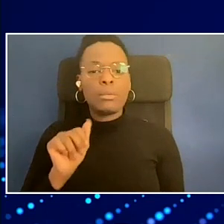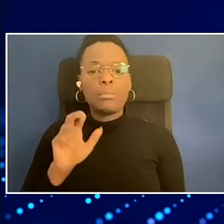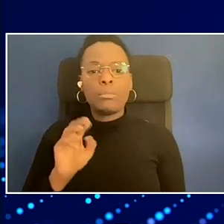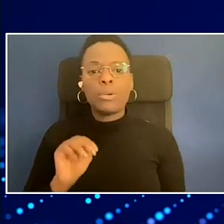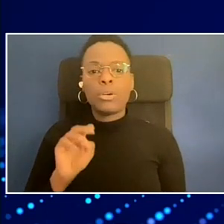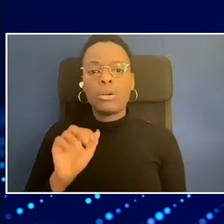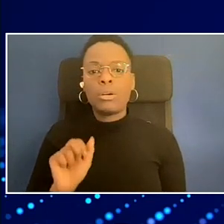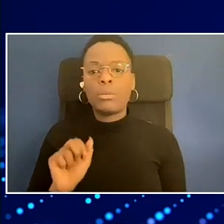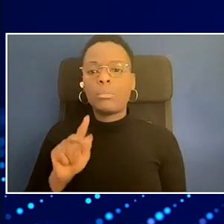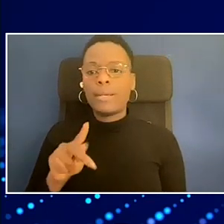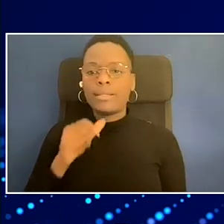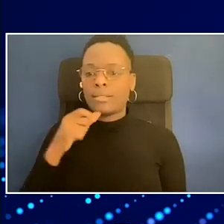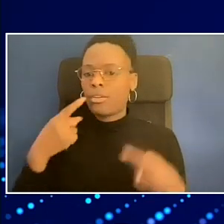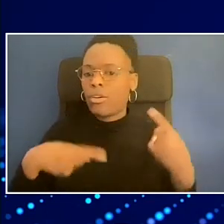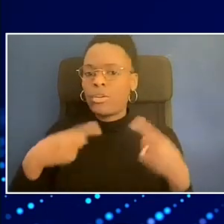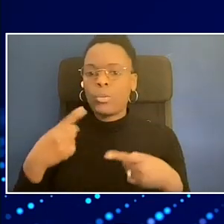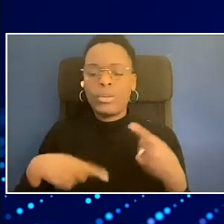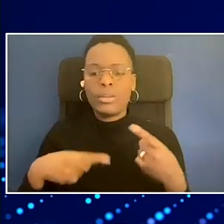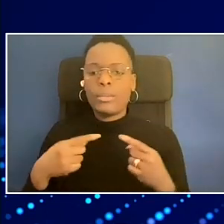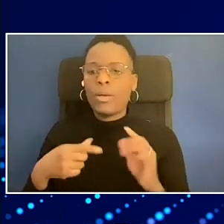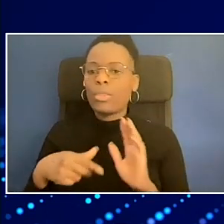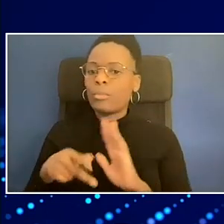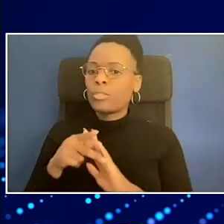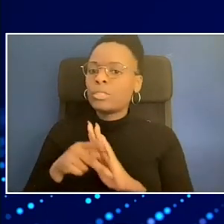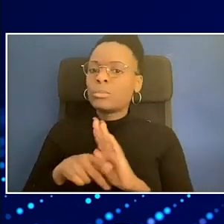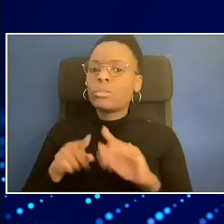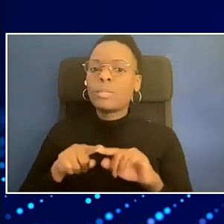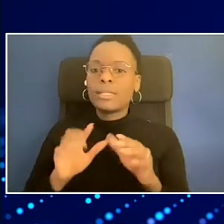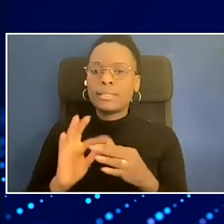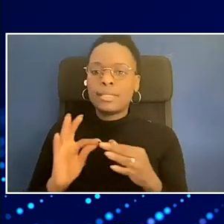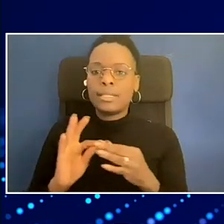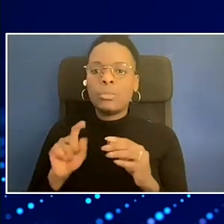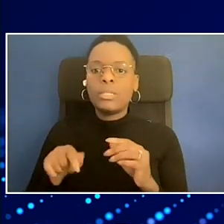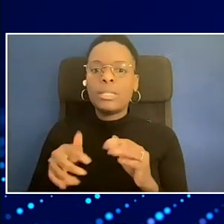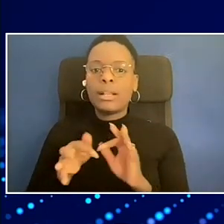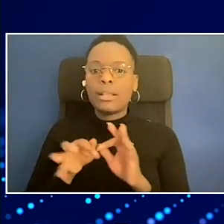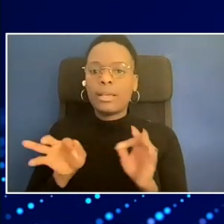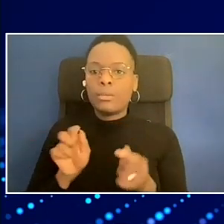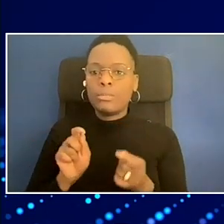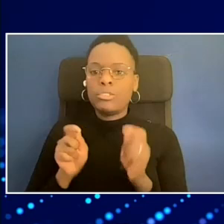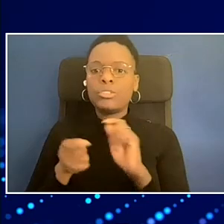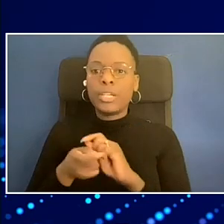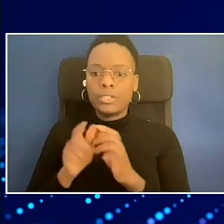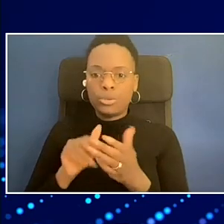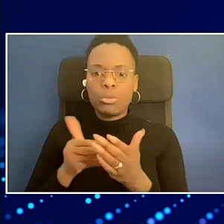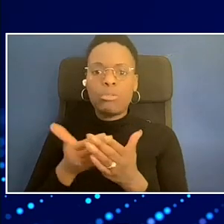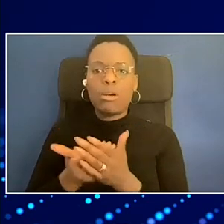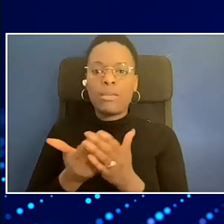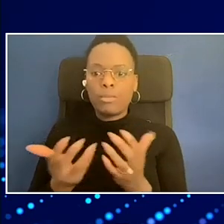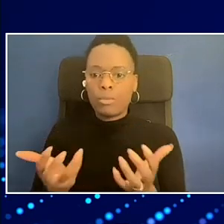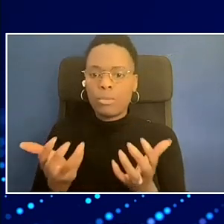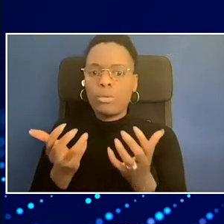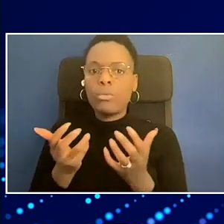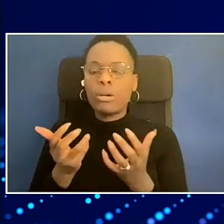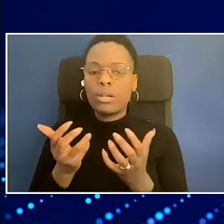principle. I think you're suggesting that we need a language change to get to what we want. And you're suggesting auto-bill?